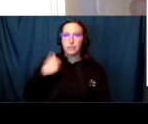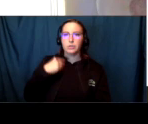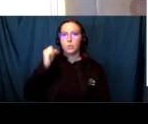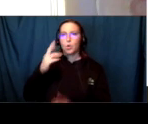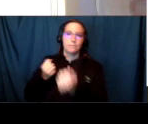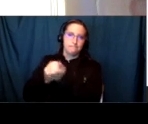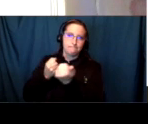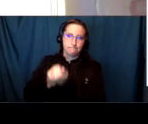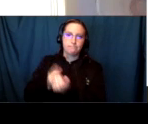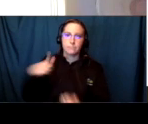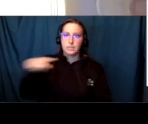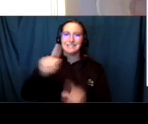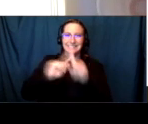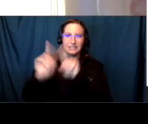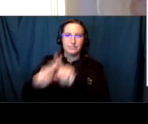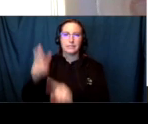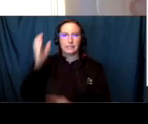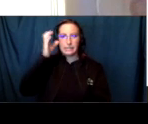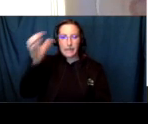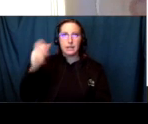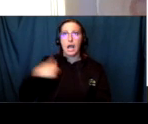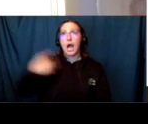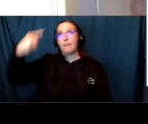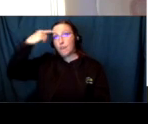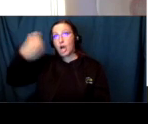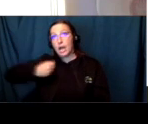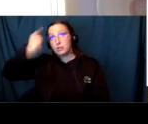on a concept you thought you understood but were not really clear on how to get